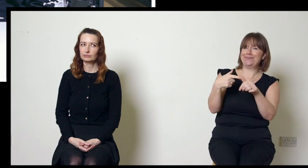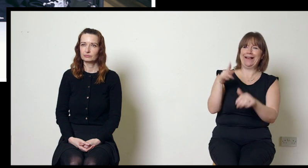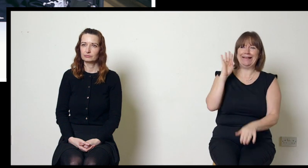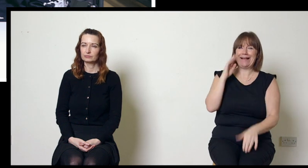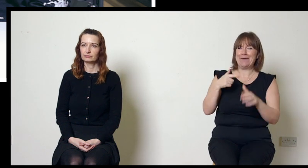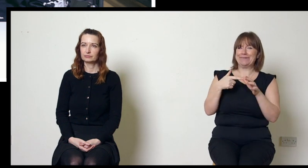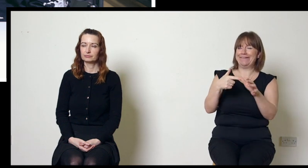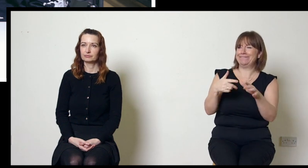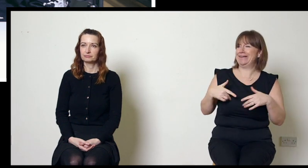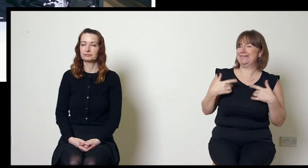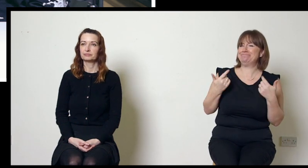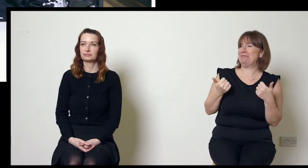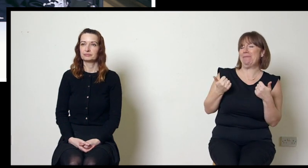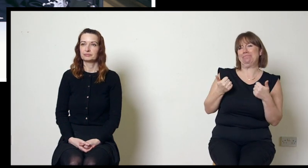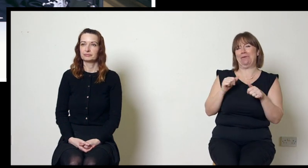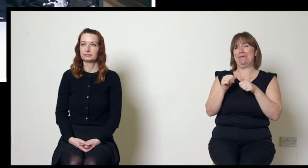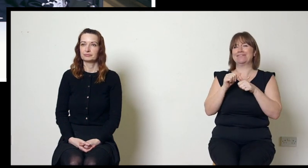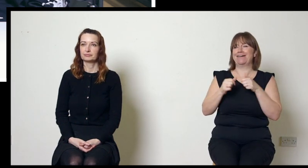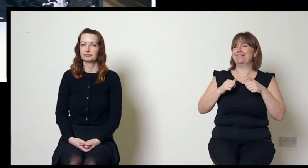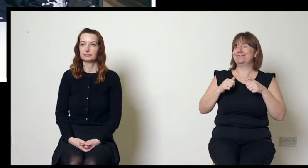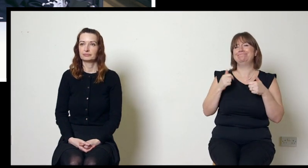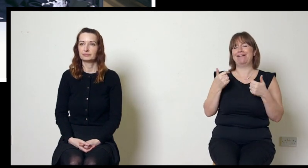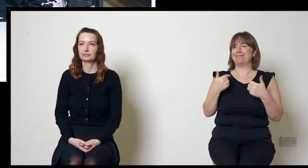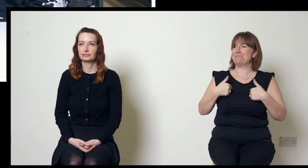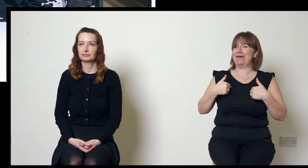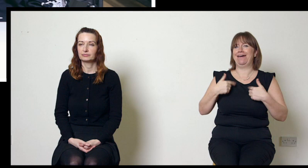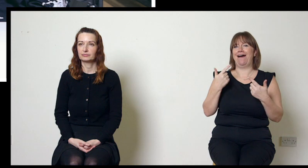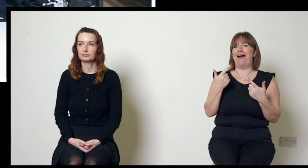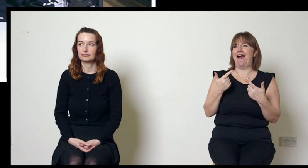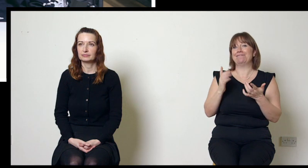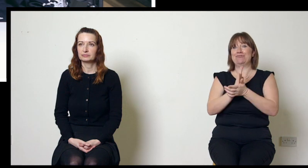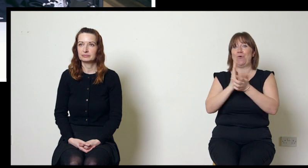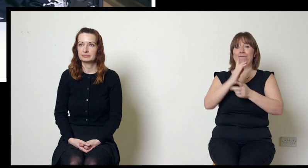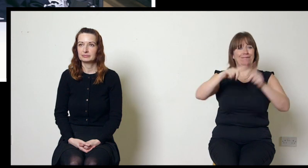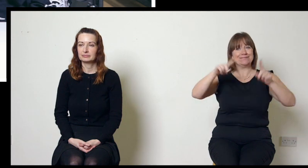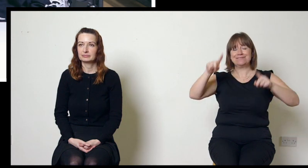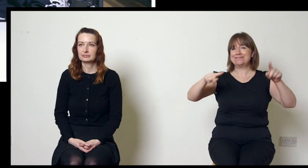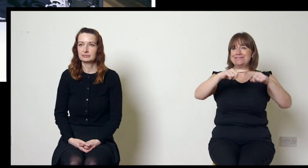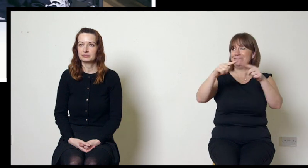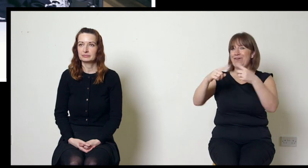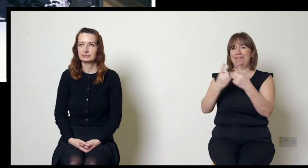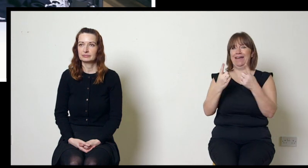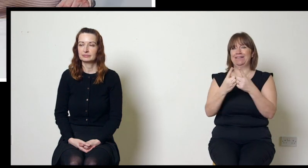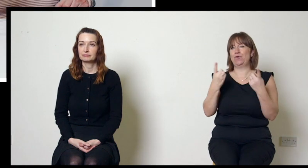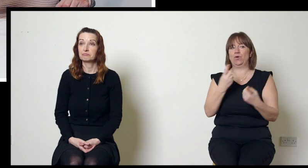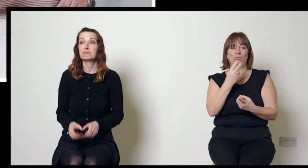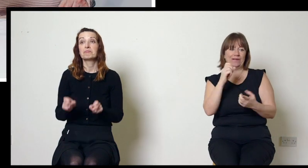So yeah, I really, I enjoy having that variety of things. It's rather than every, you know, 21 applications. How have you enjoyed it?